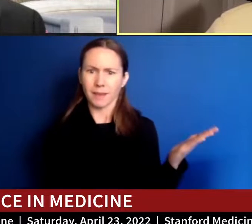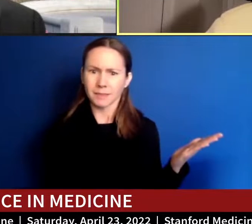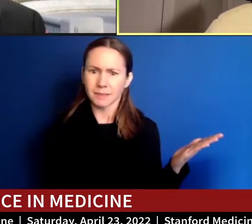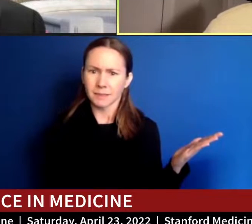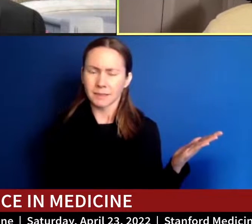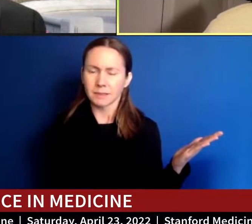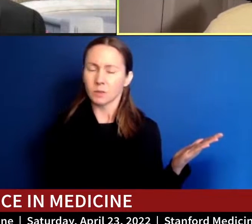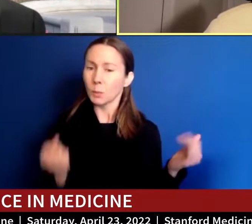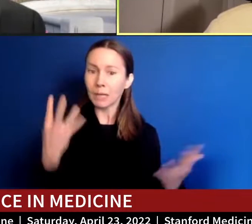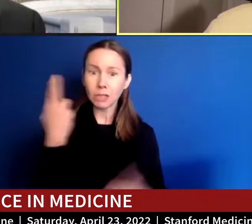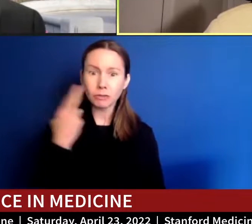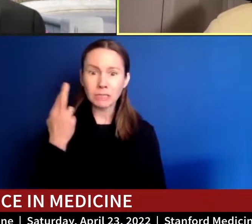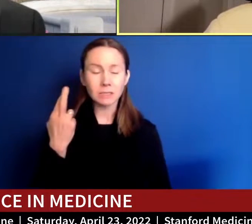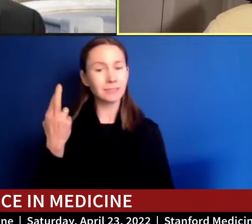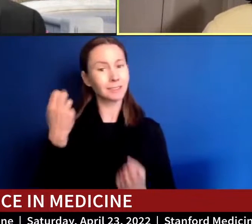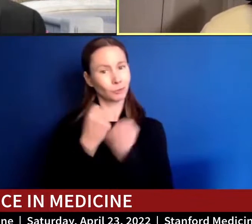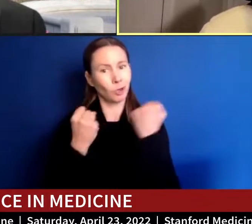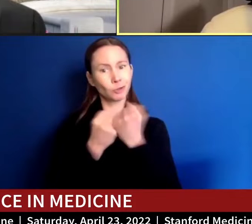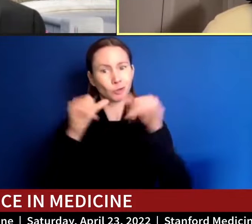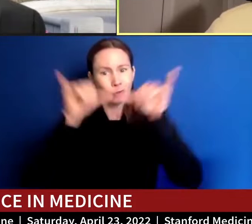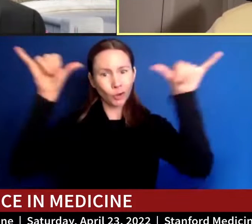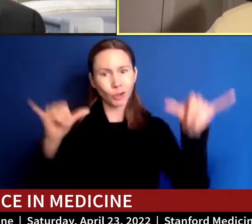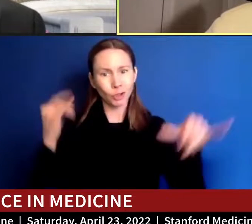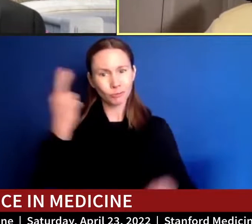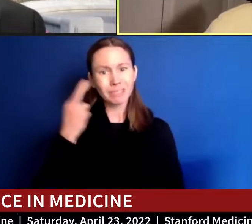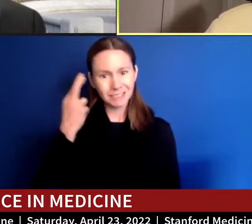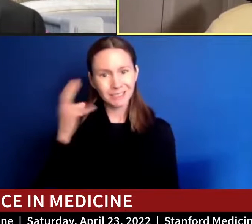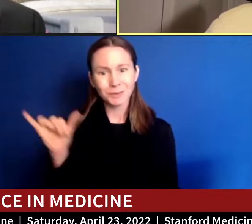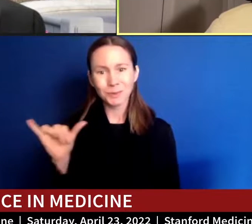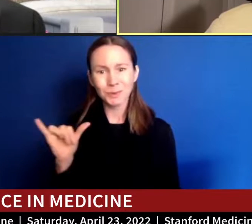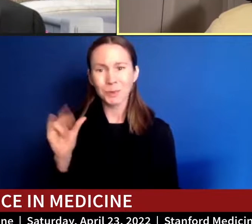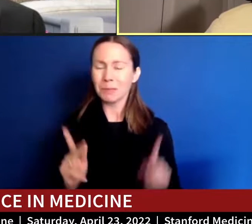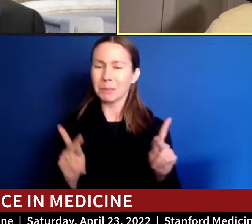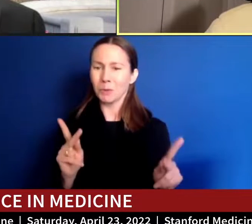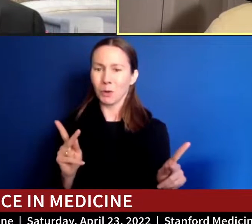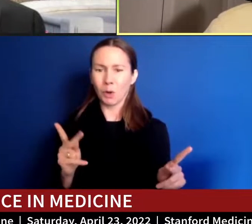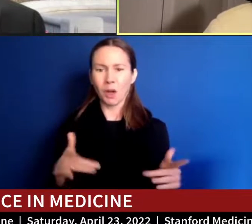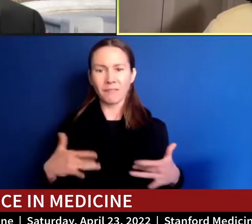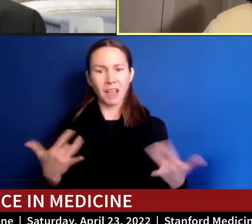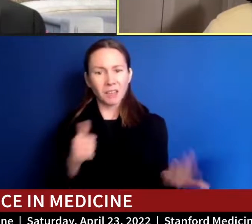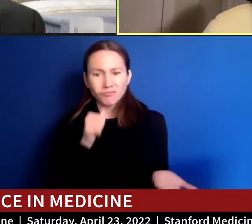structural reasons, too, right, that people are unable to participate.